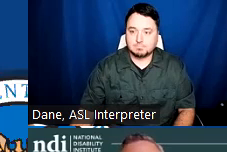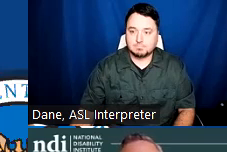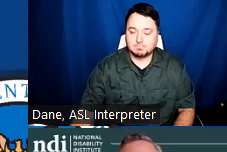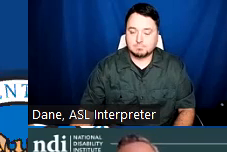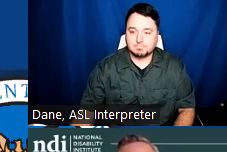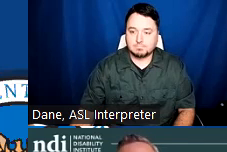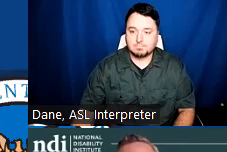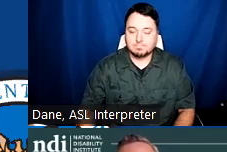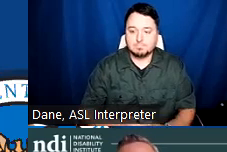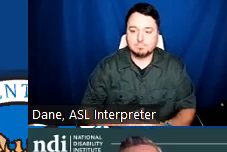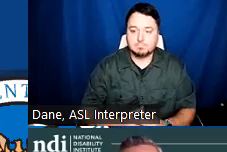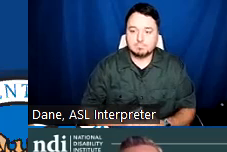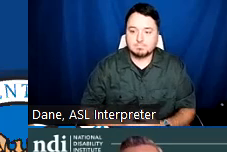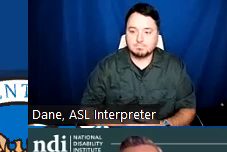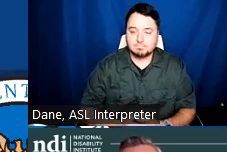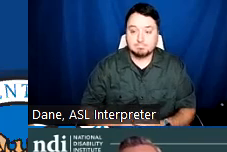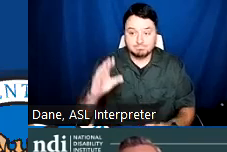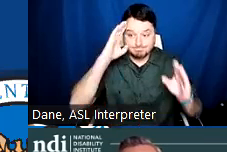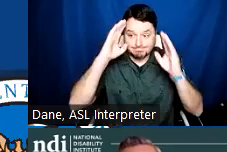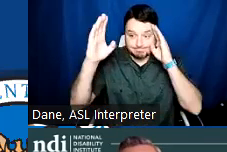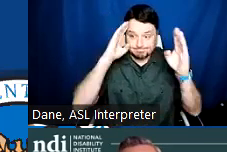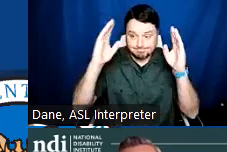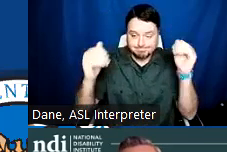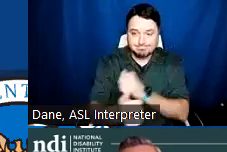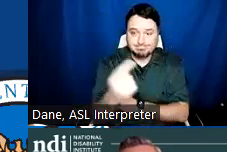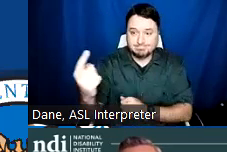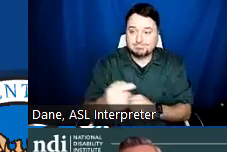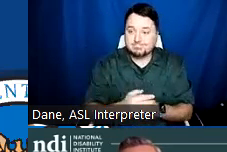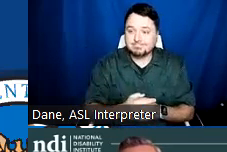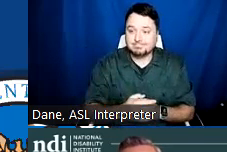MICHAEL ROUSH: